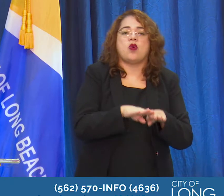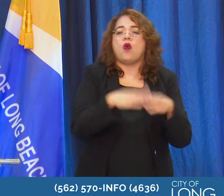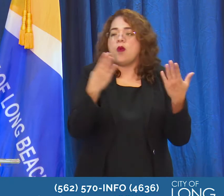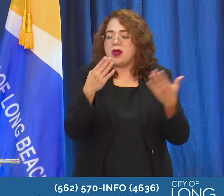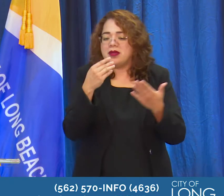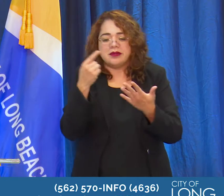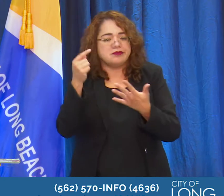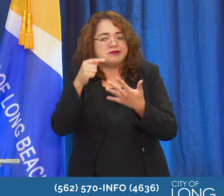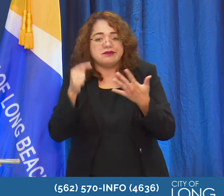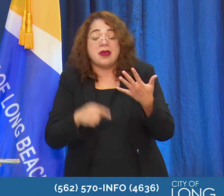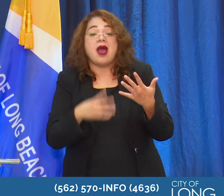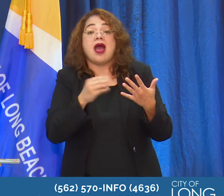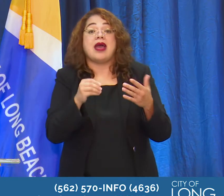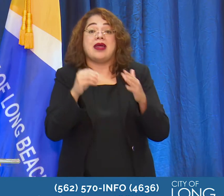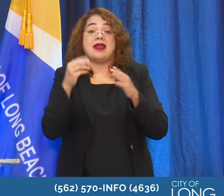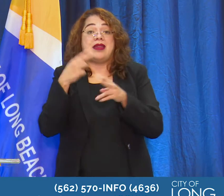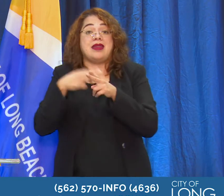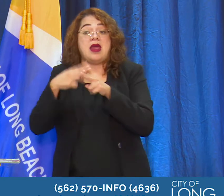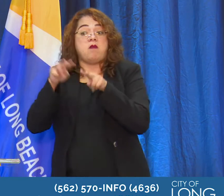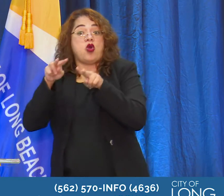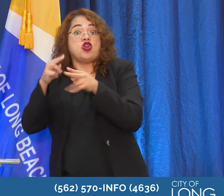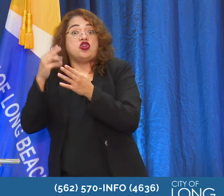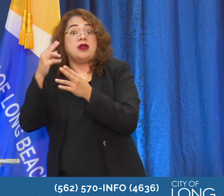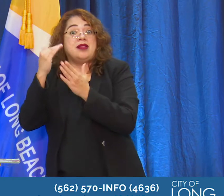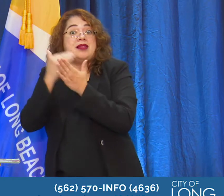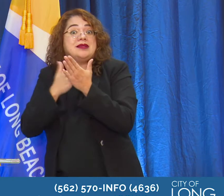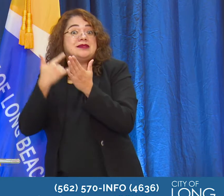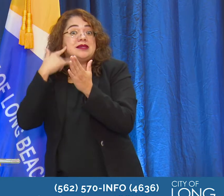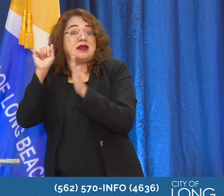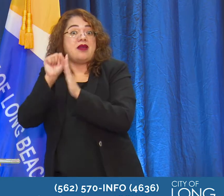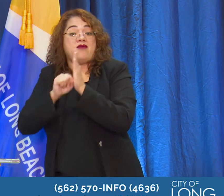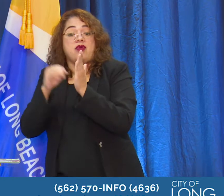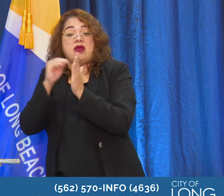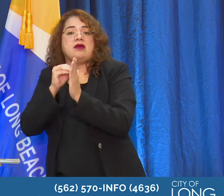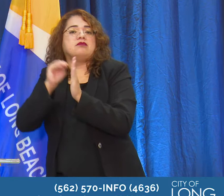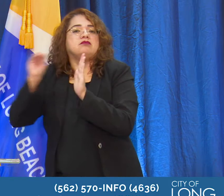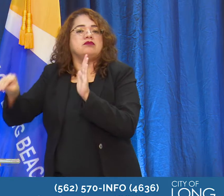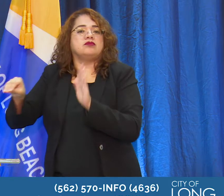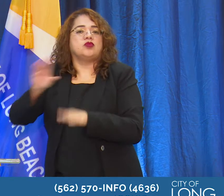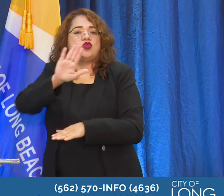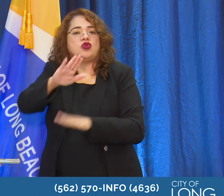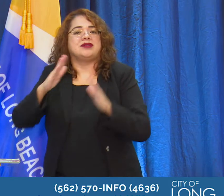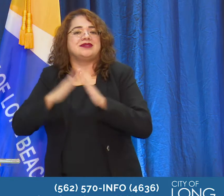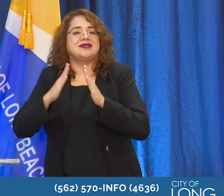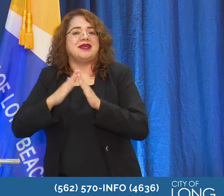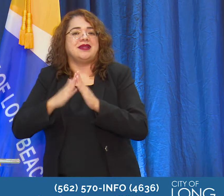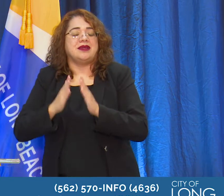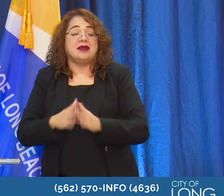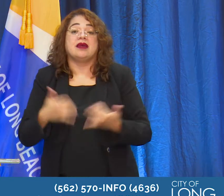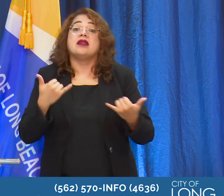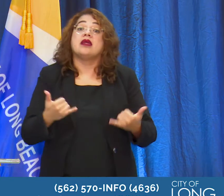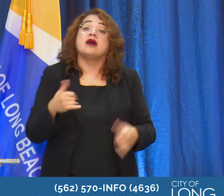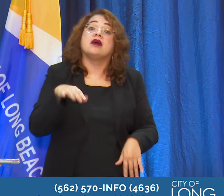Thank you. We now have a question from Fox 11 News. Go ahead.